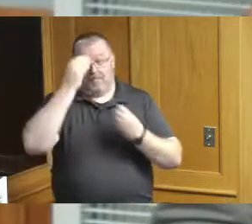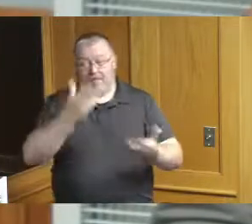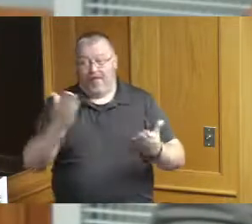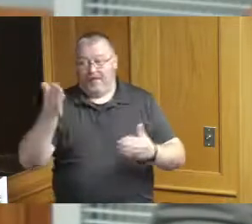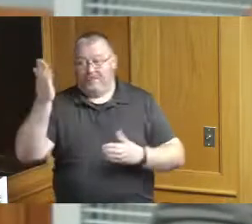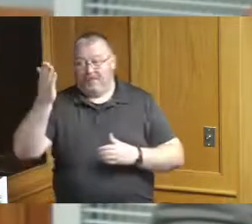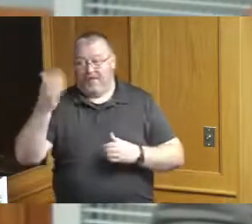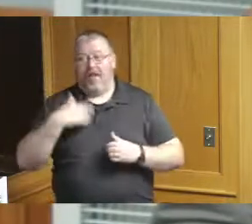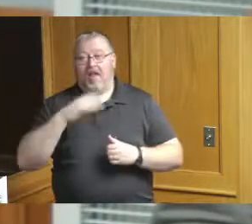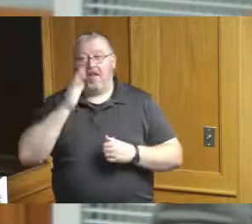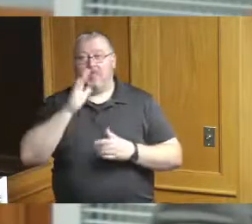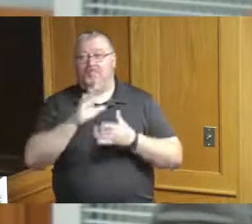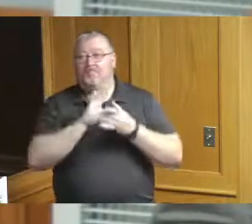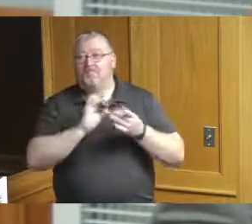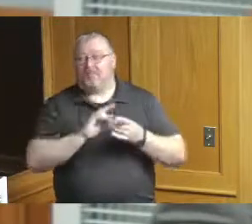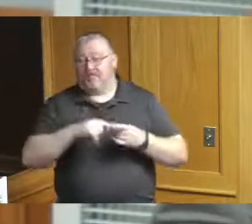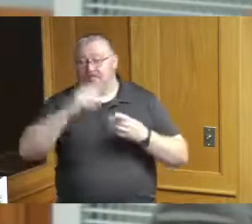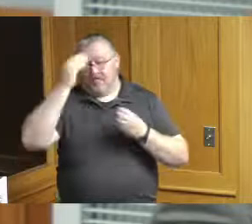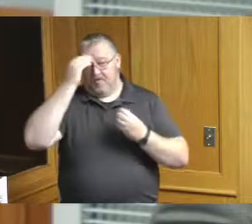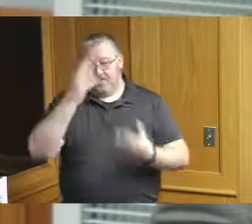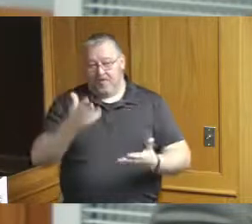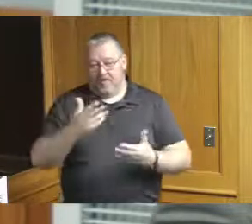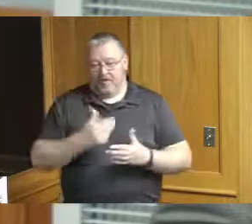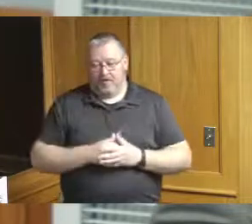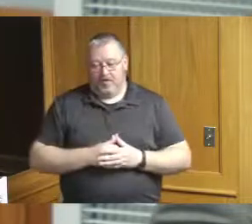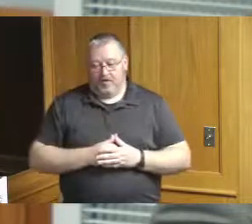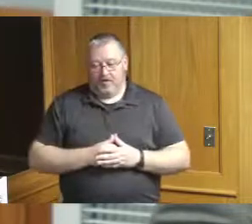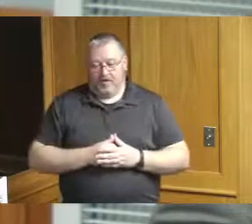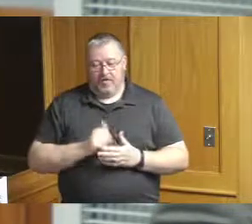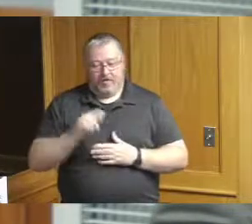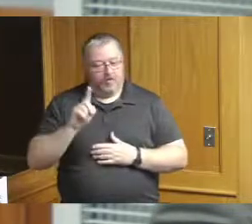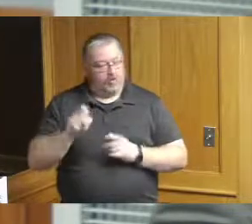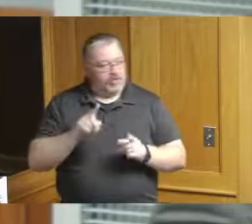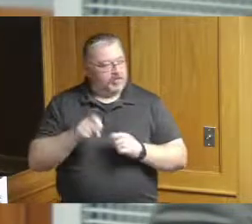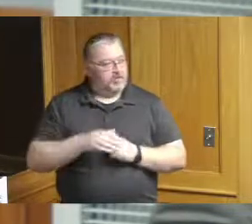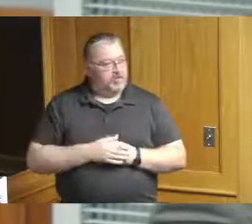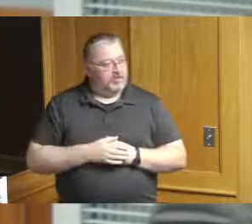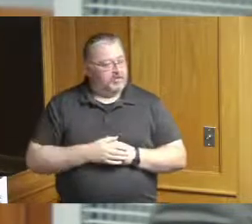I'll go through the information I'll be happy to take any questions um after the presentation